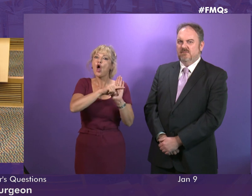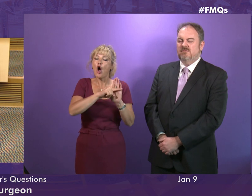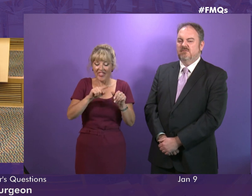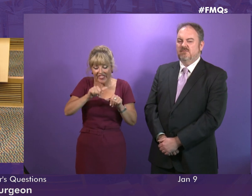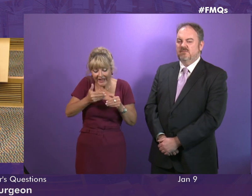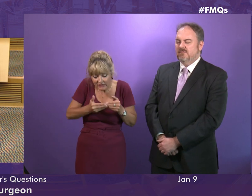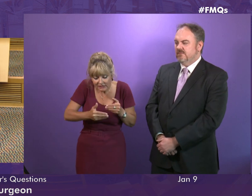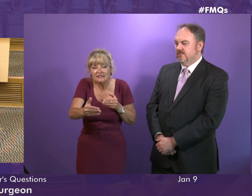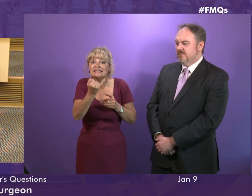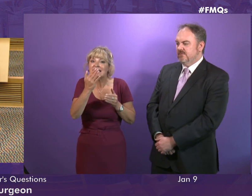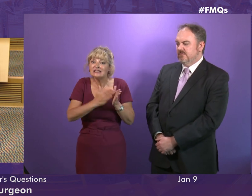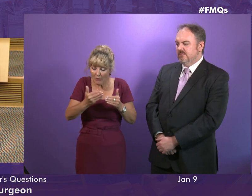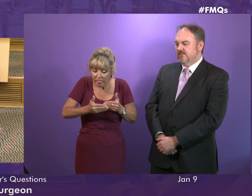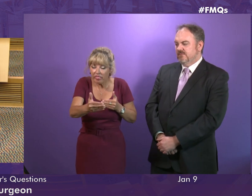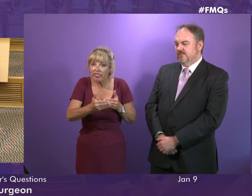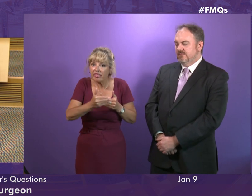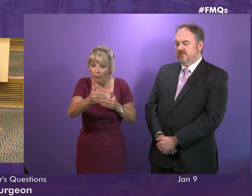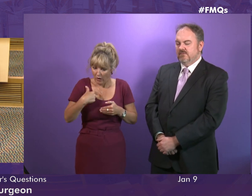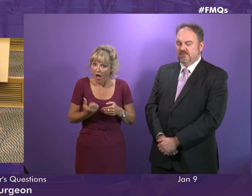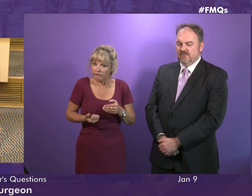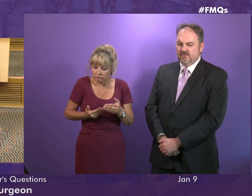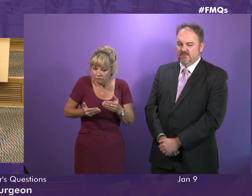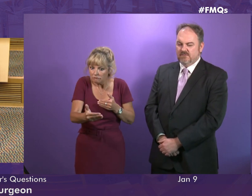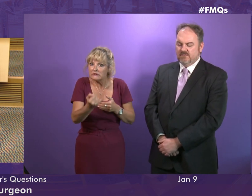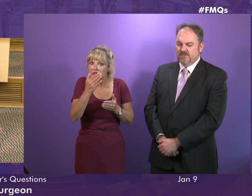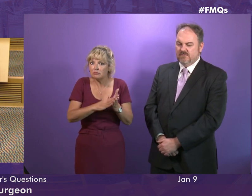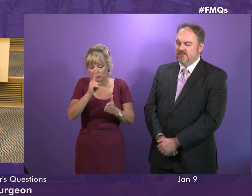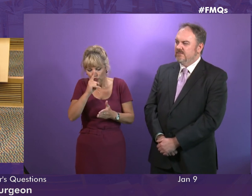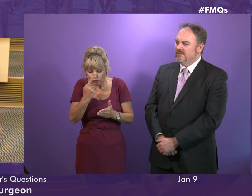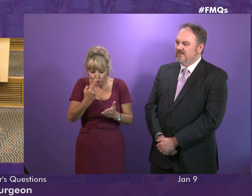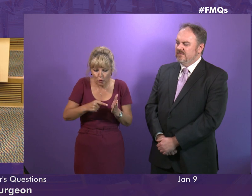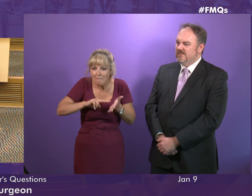forward with a comprehensive plan of action to meet the targets in the 2019 act. That